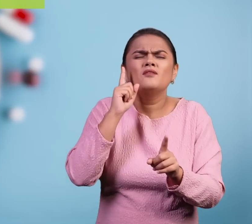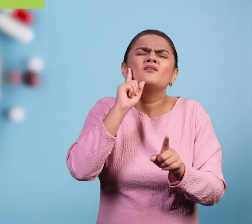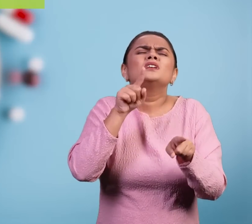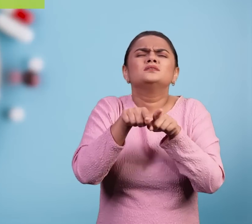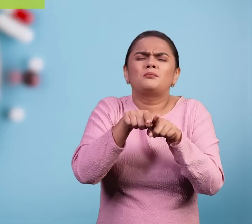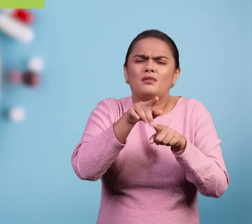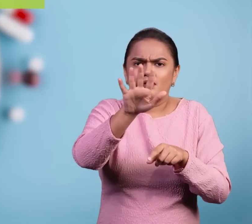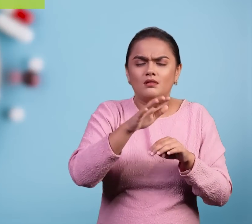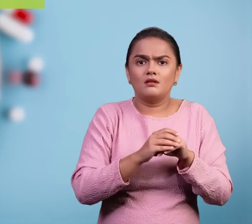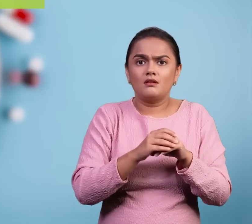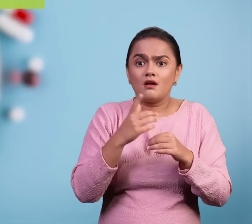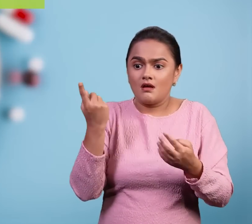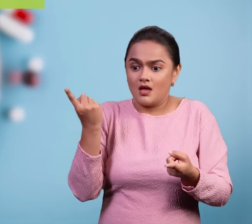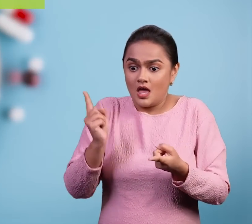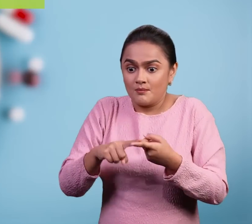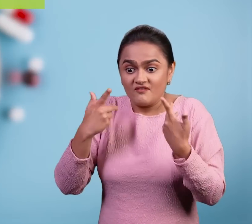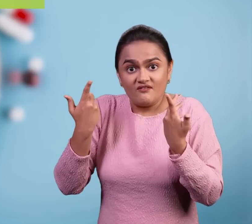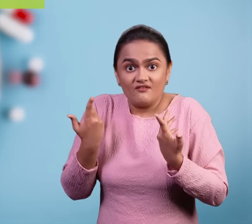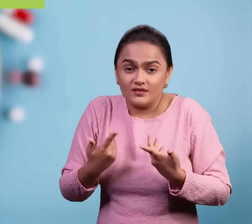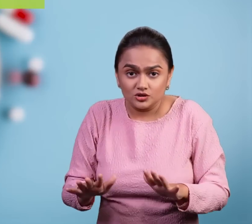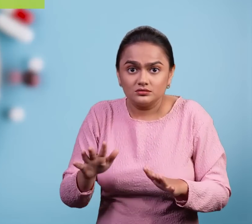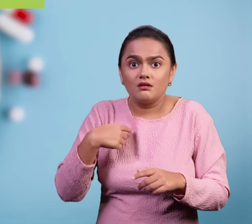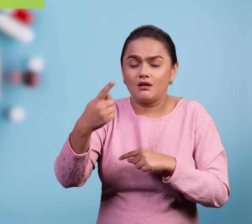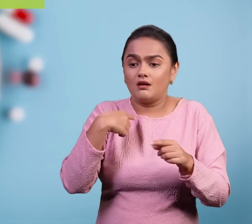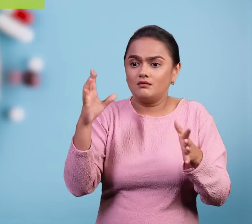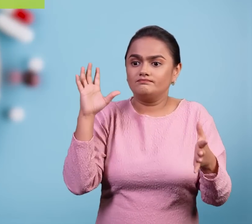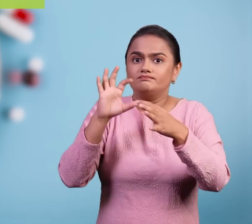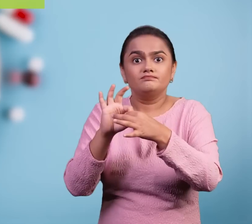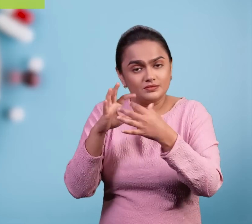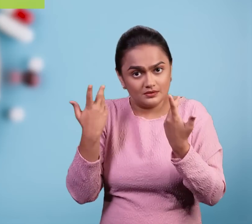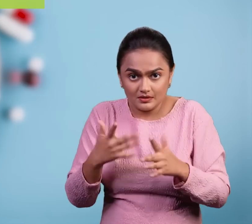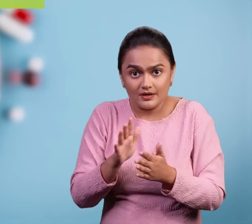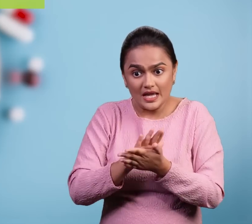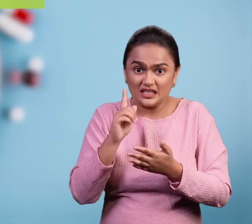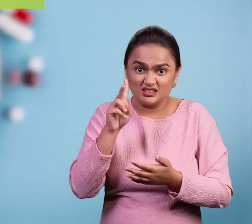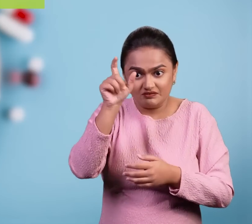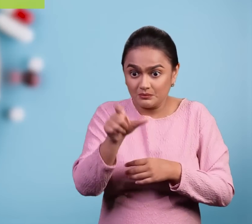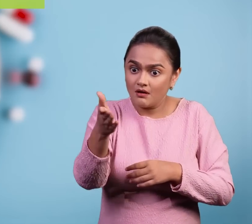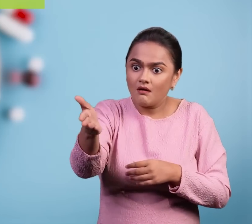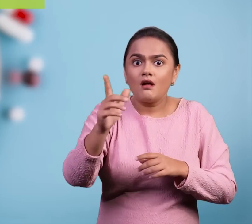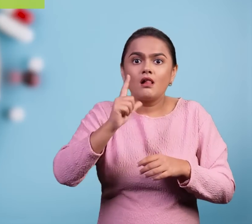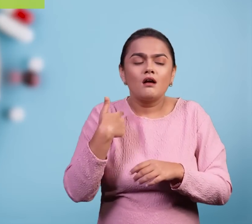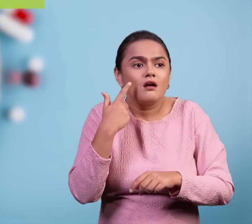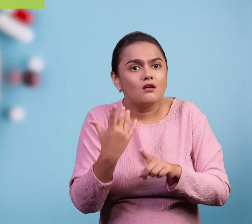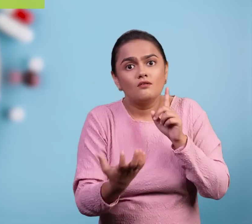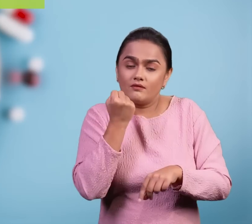If you have been exposed to HIV; have come into contact with an HIV-positive person,